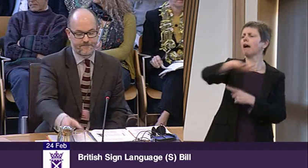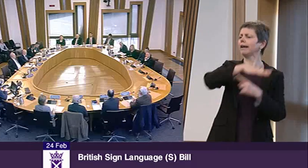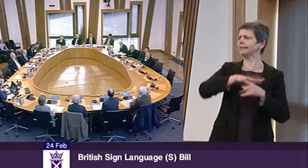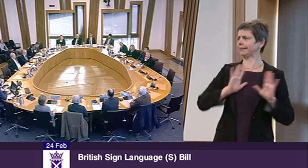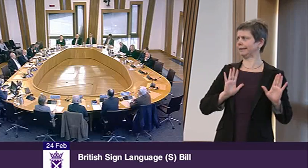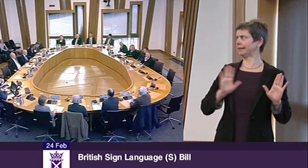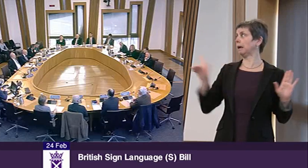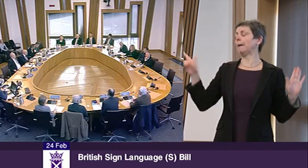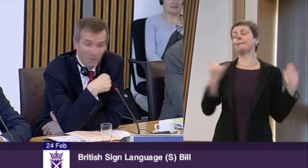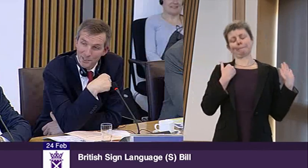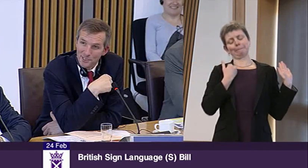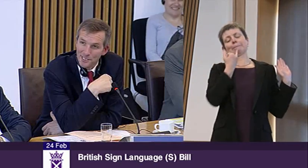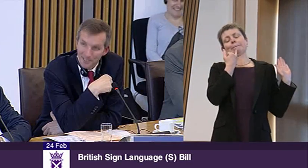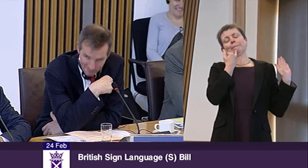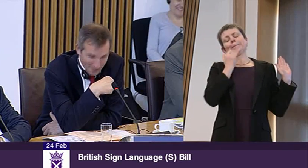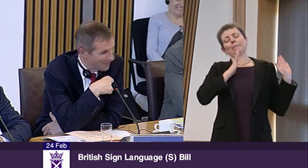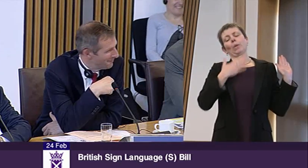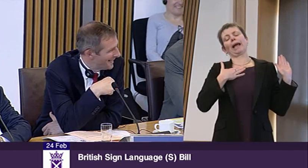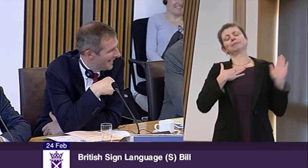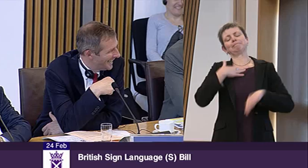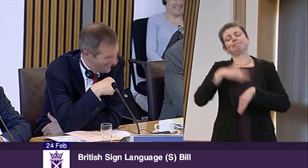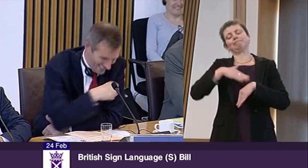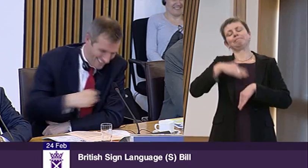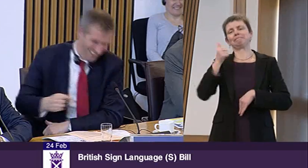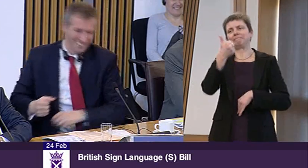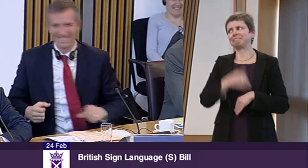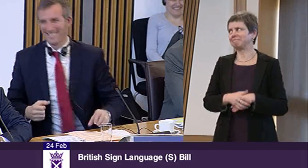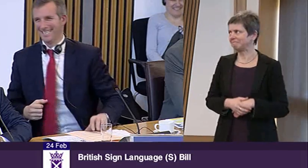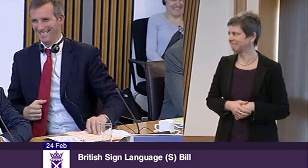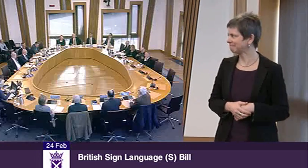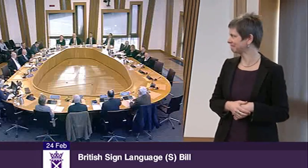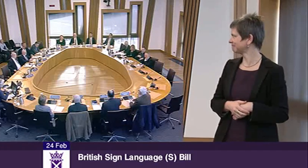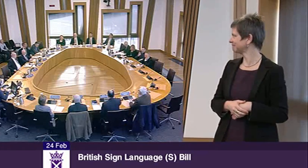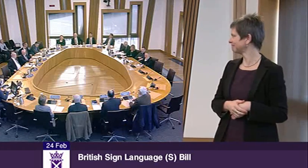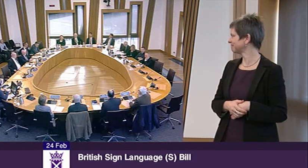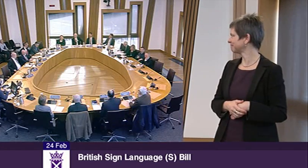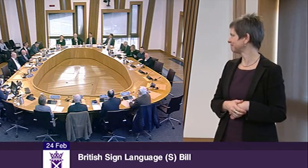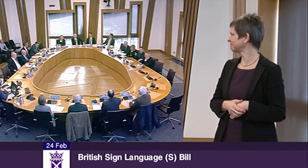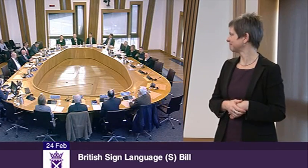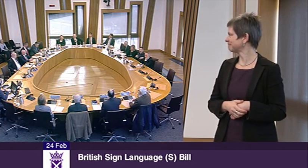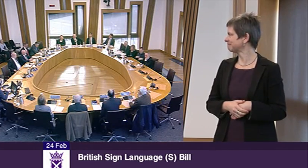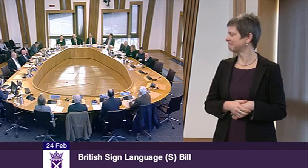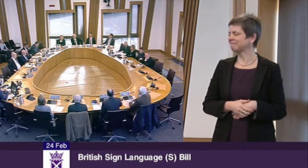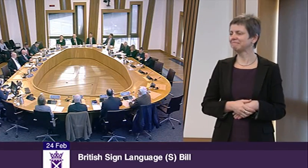Liam McArthur: I take my reprimand in the spirit in which it is intended.